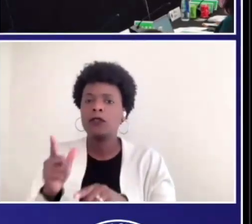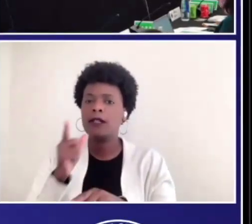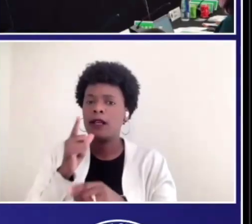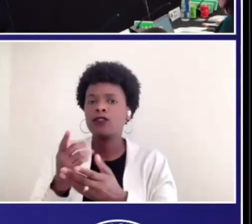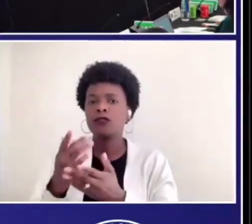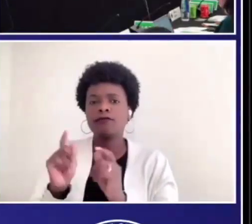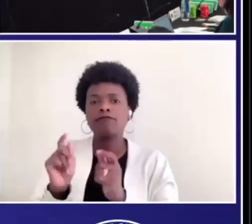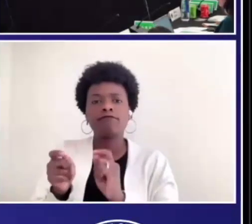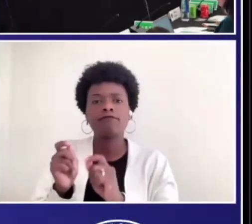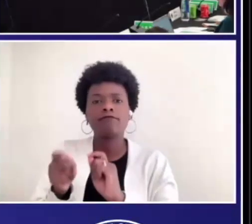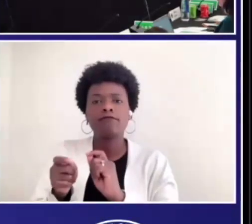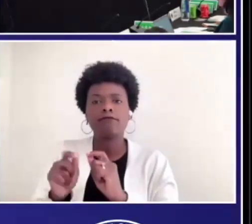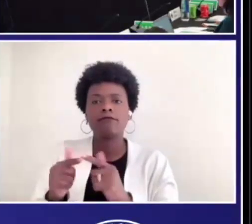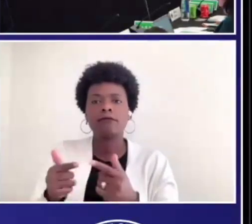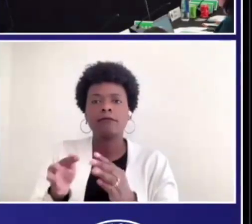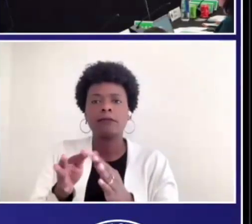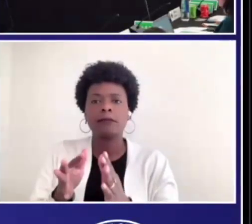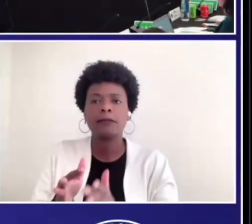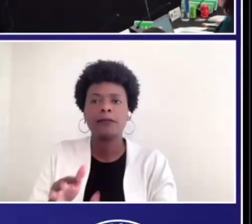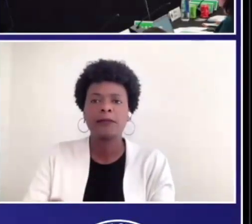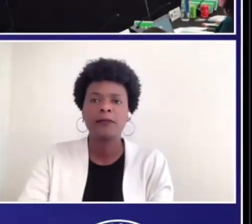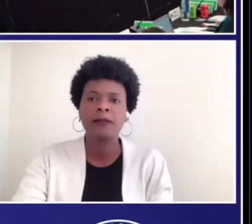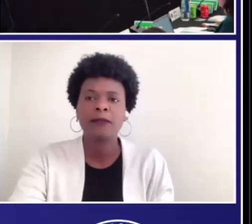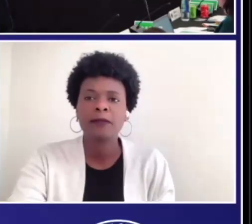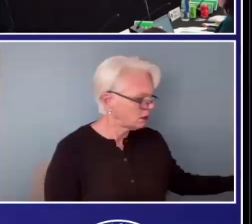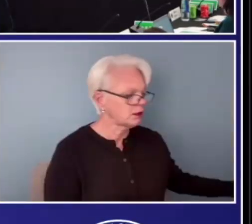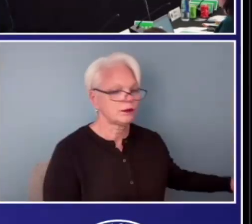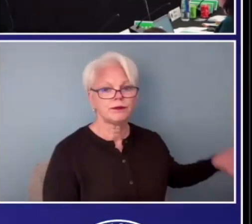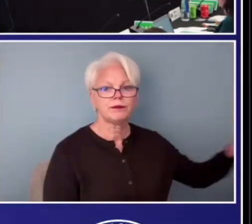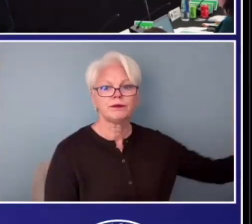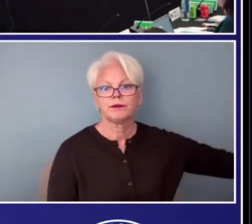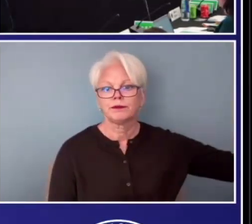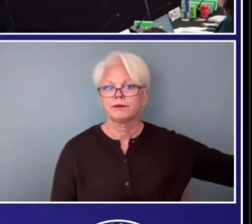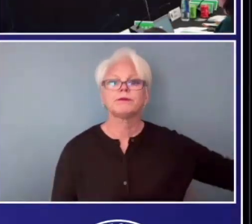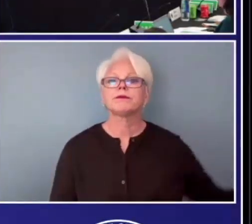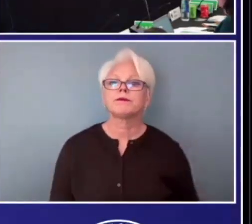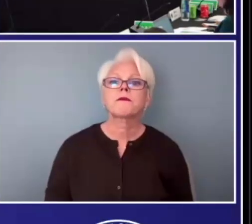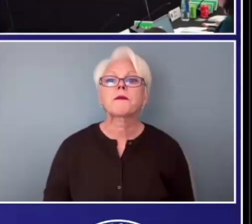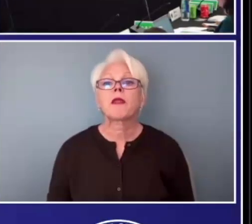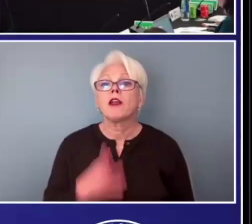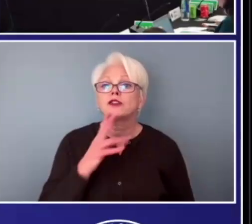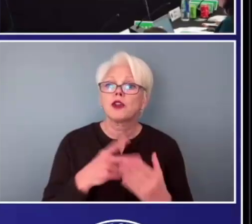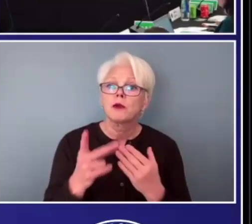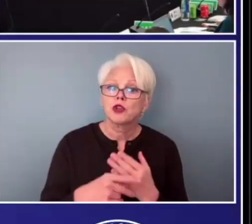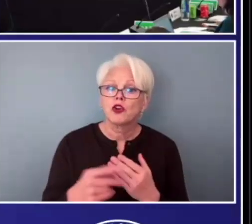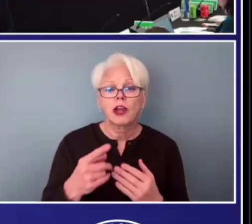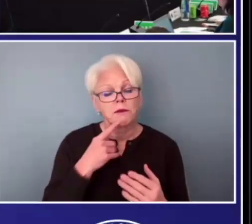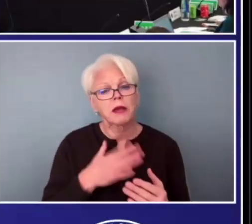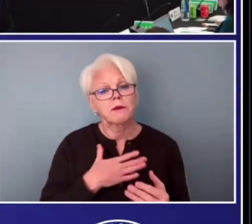For example, the Department may be amenable to saying that it's a program that generally is at the doctoral level,